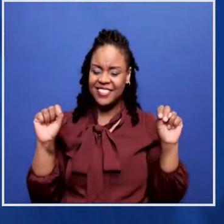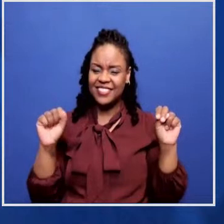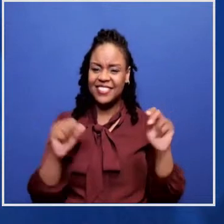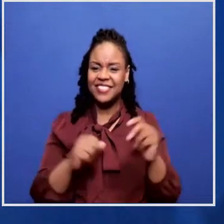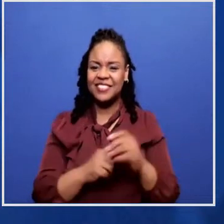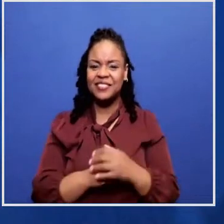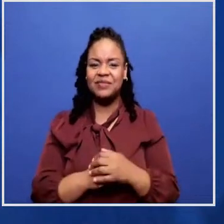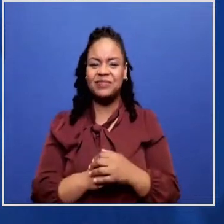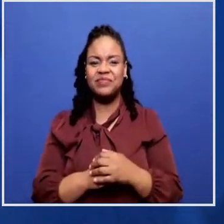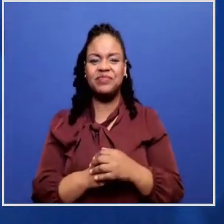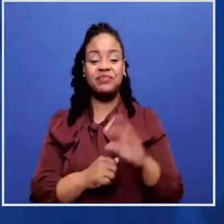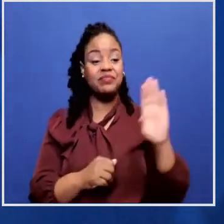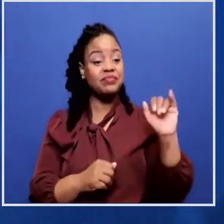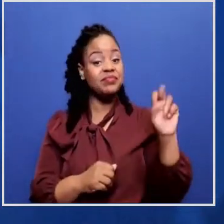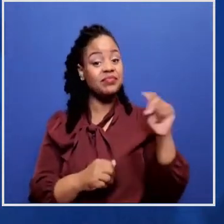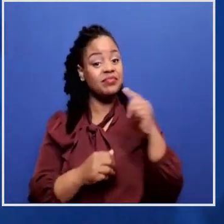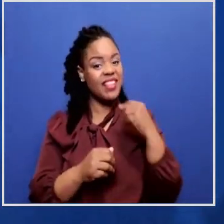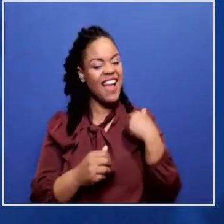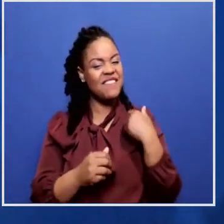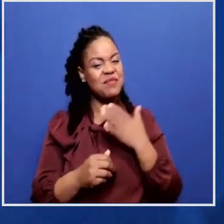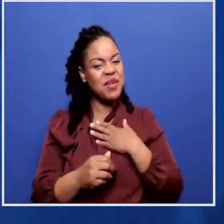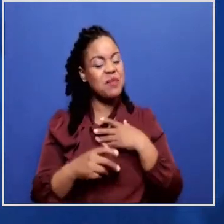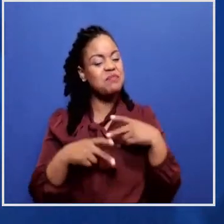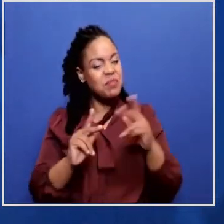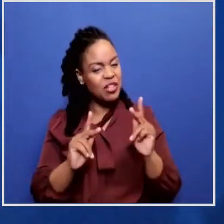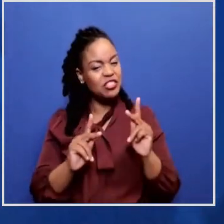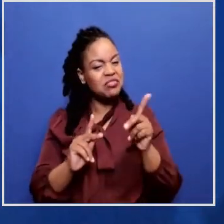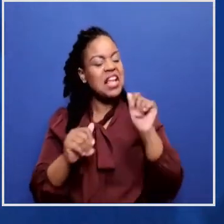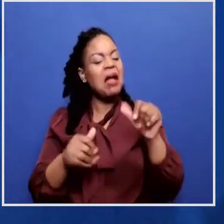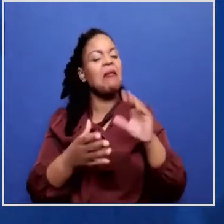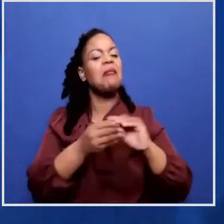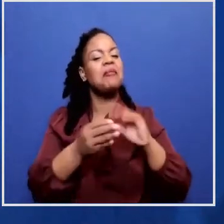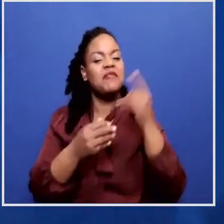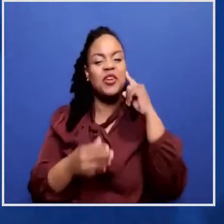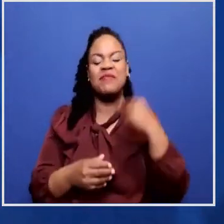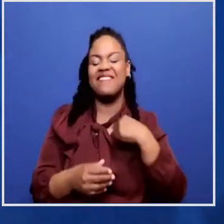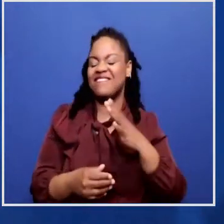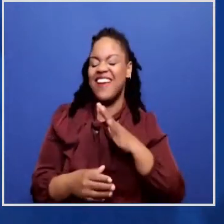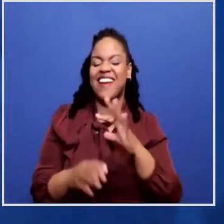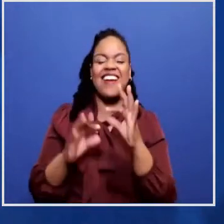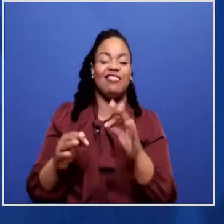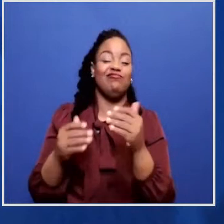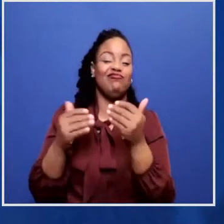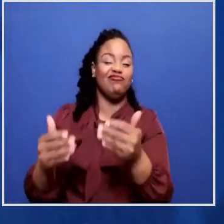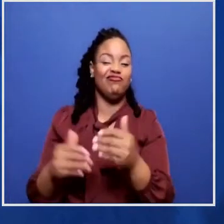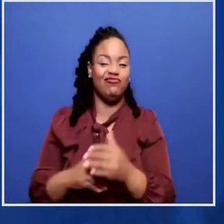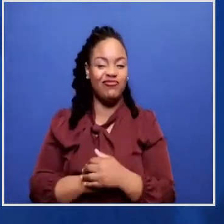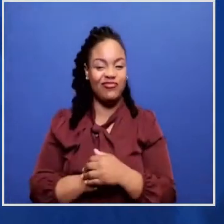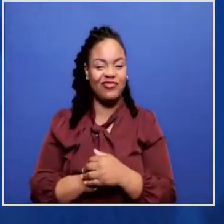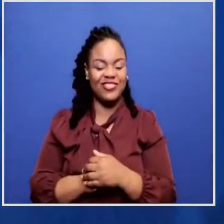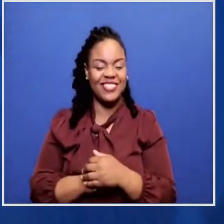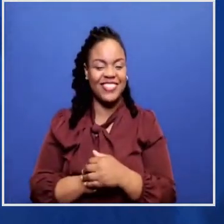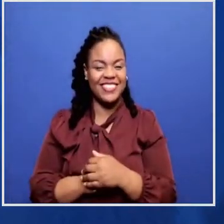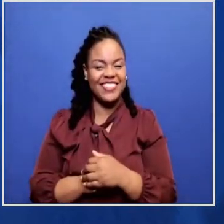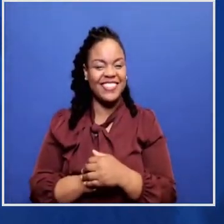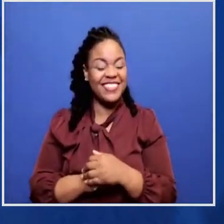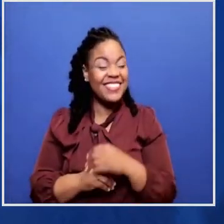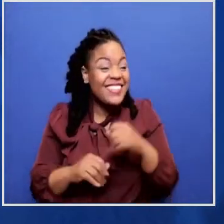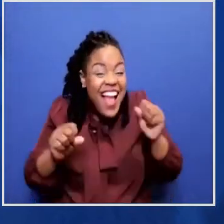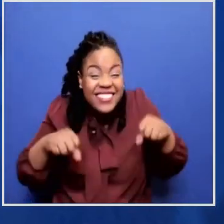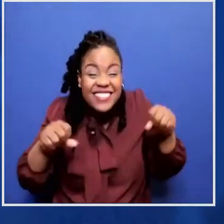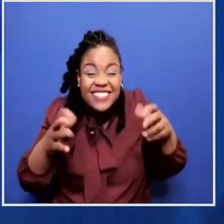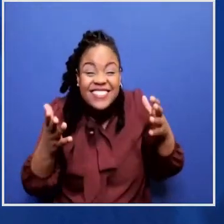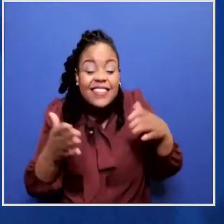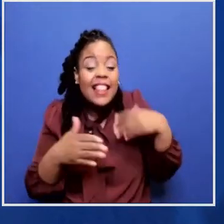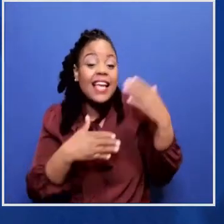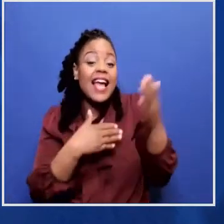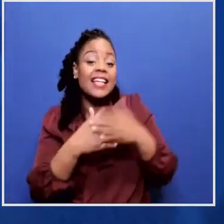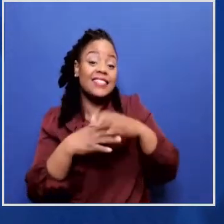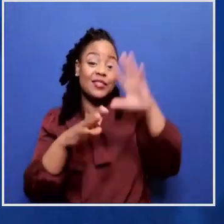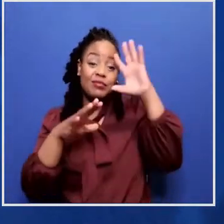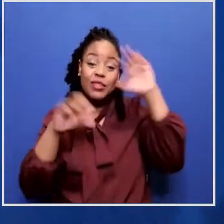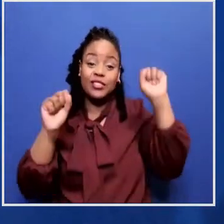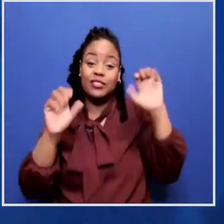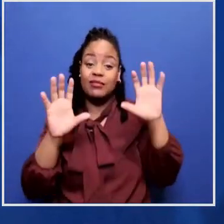WHILE CELEBRATING THE INCOMING